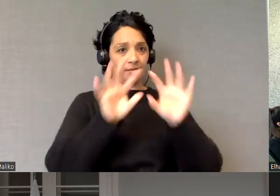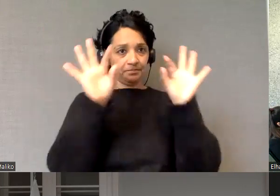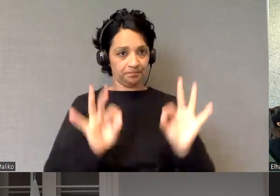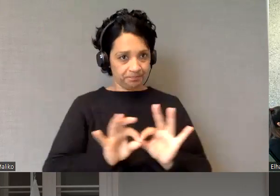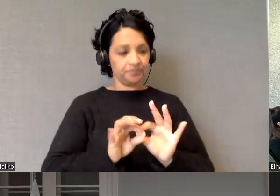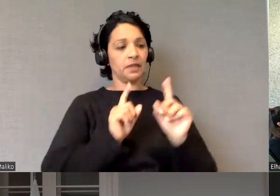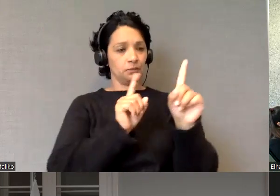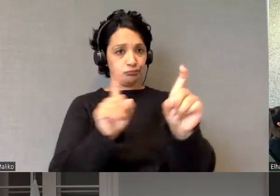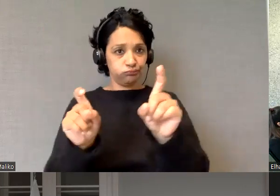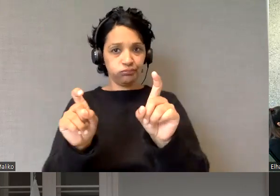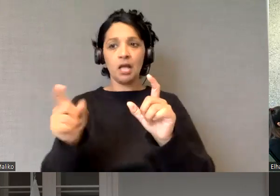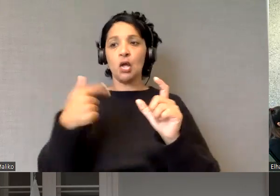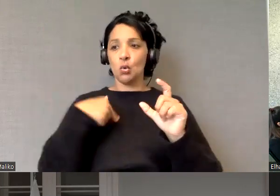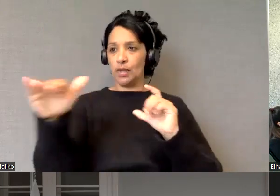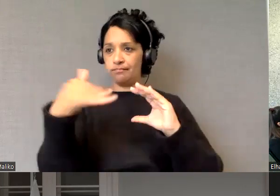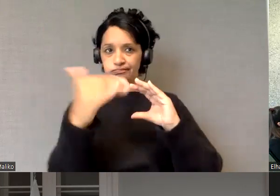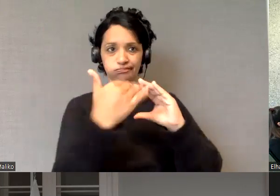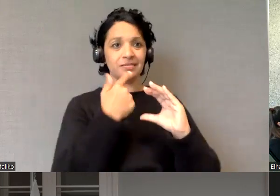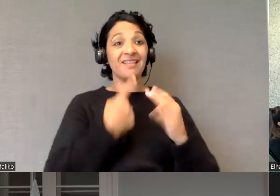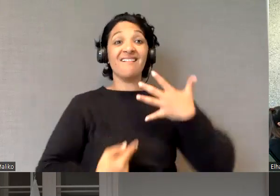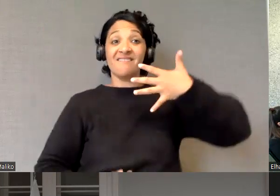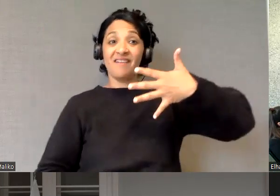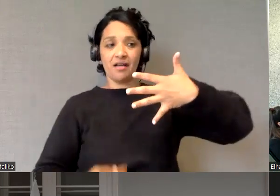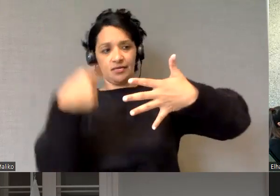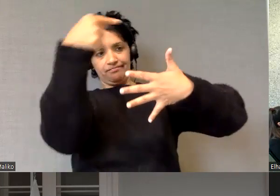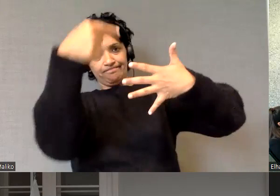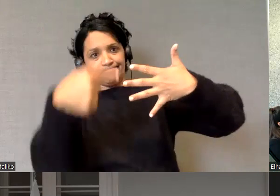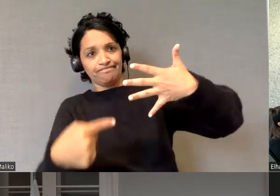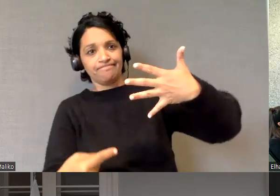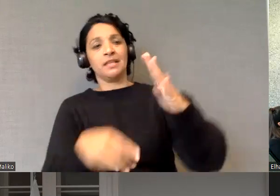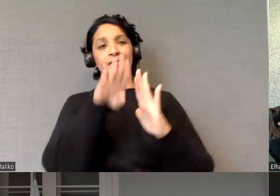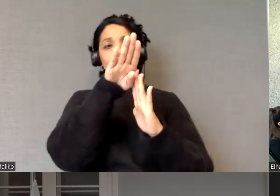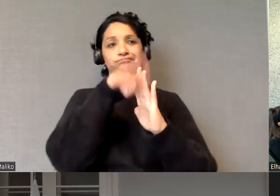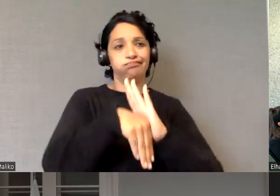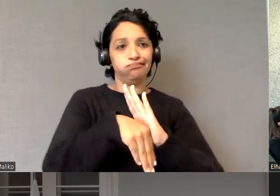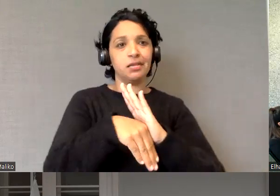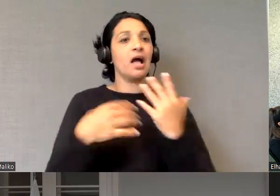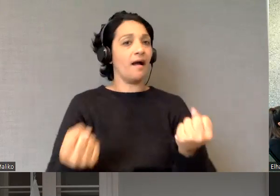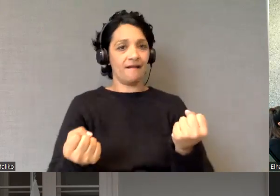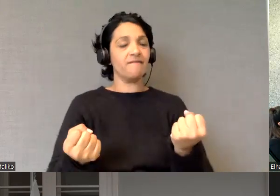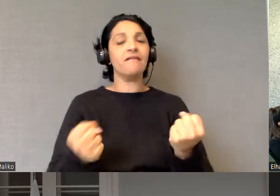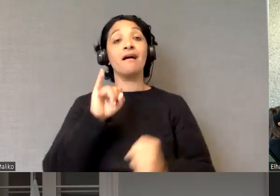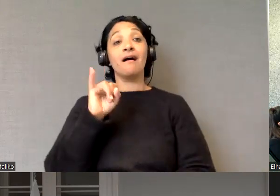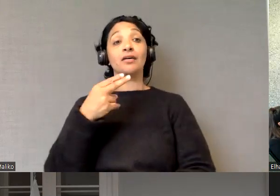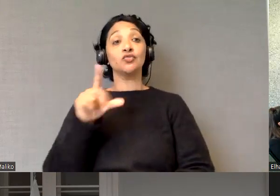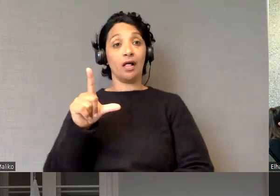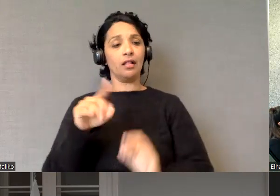five common areas of failure, where the IHL could engage and protect persons with disabilities